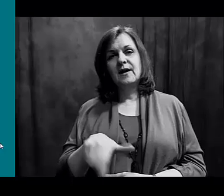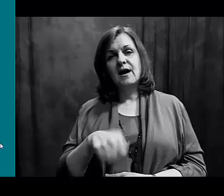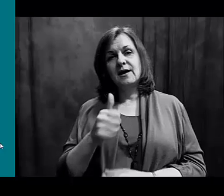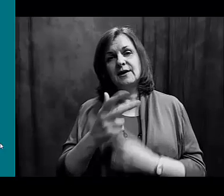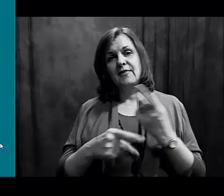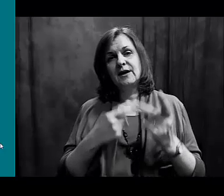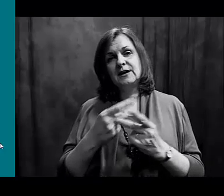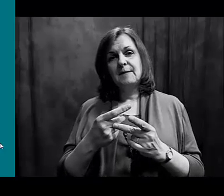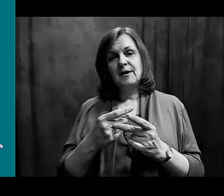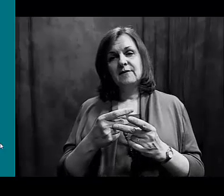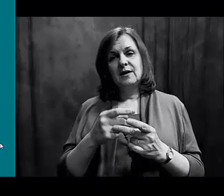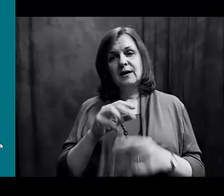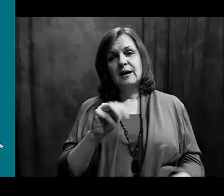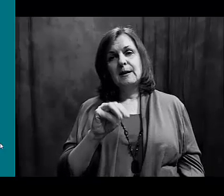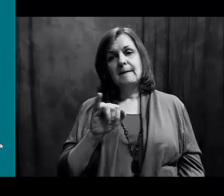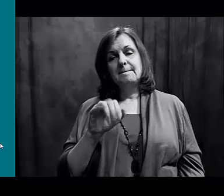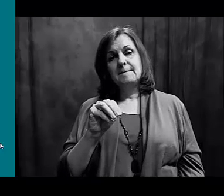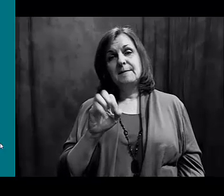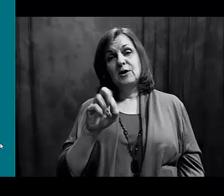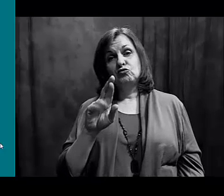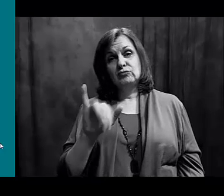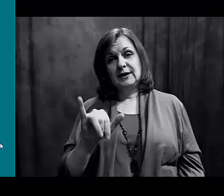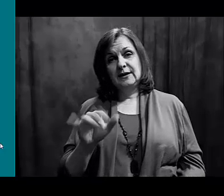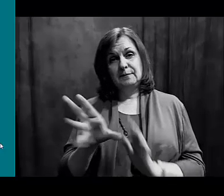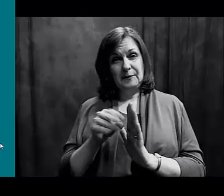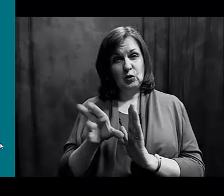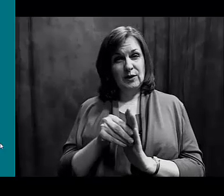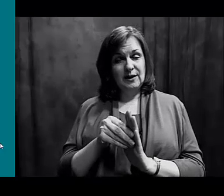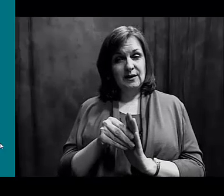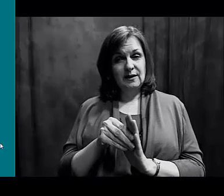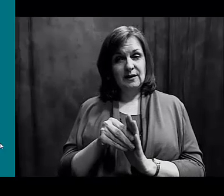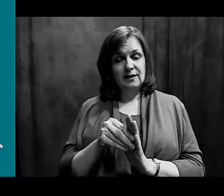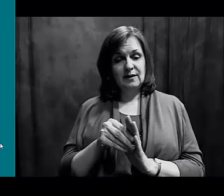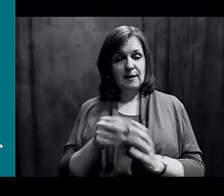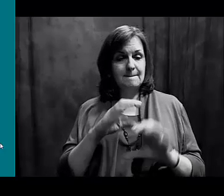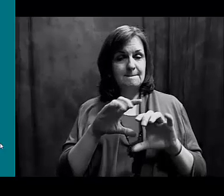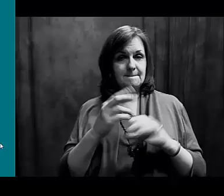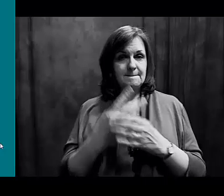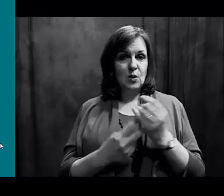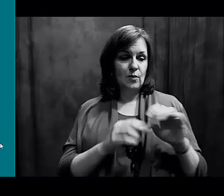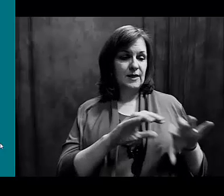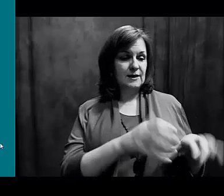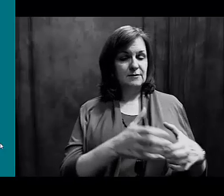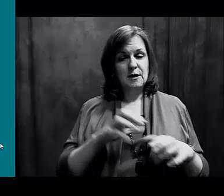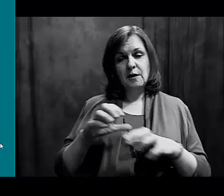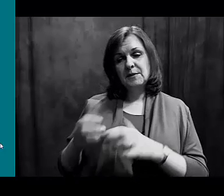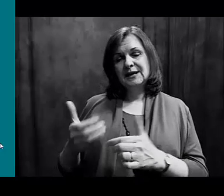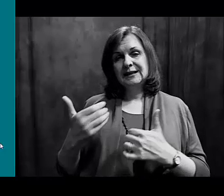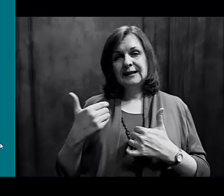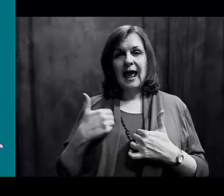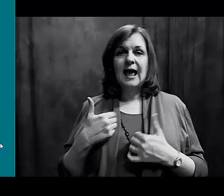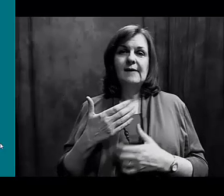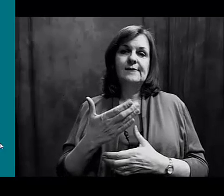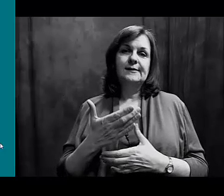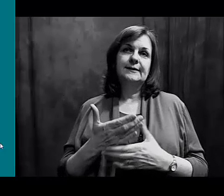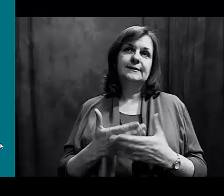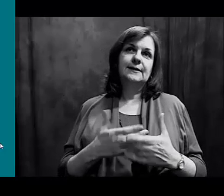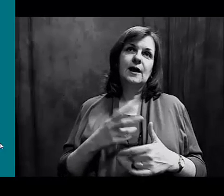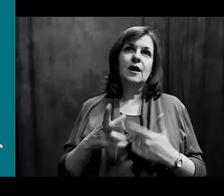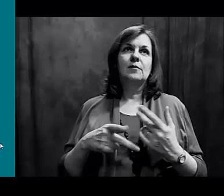of mimicry where we actually look at both species having some sort of